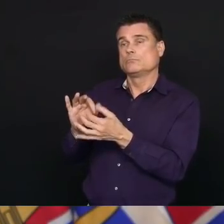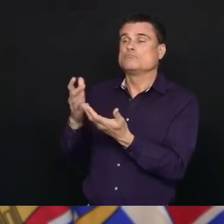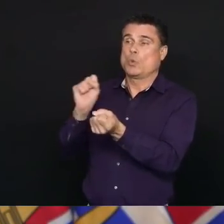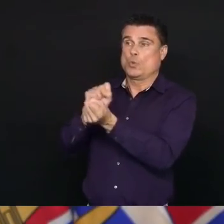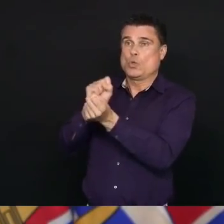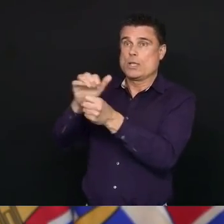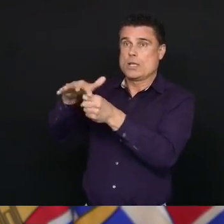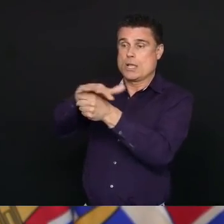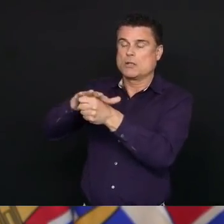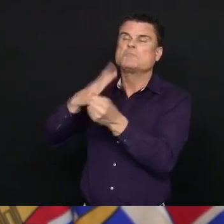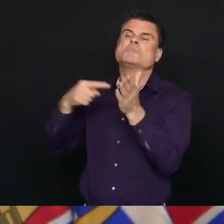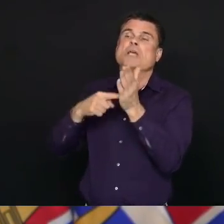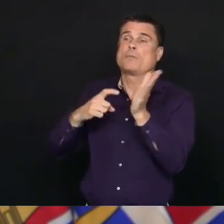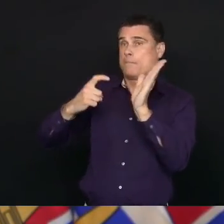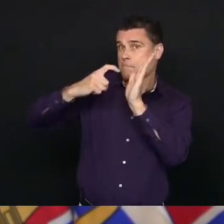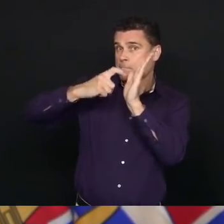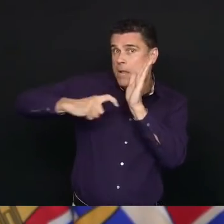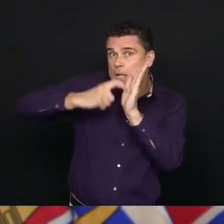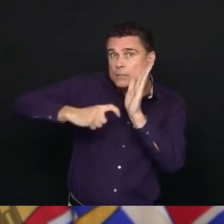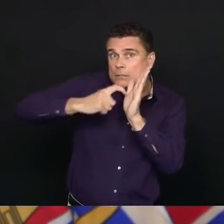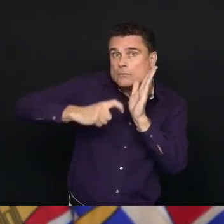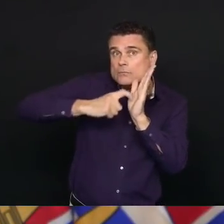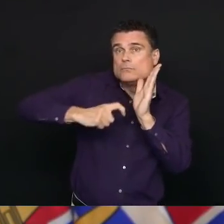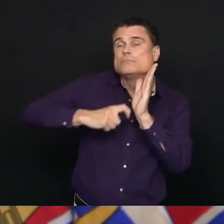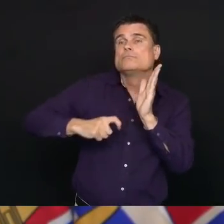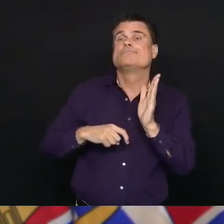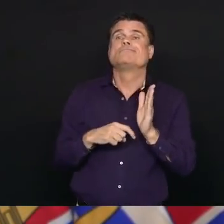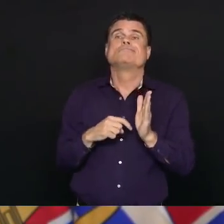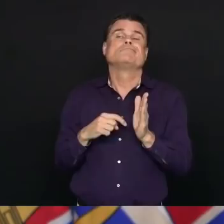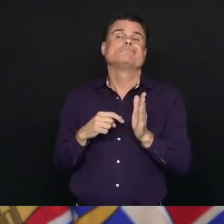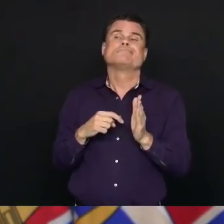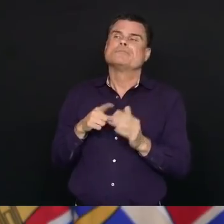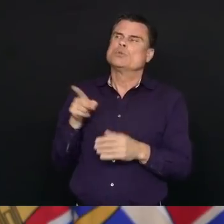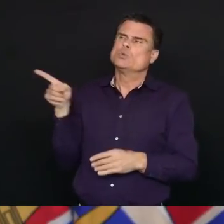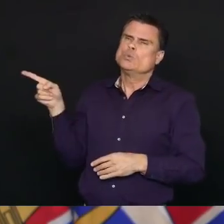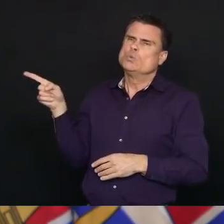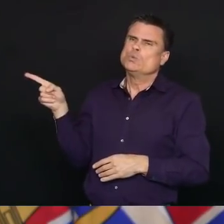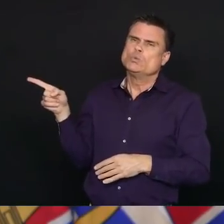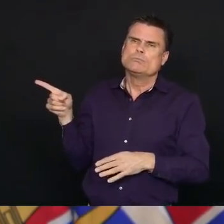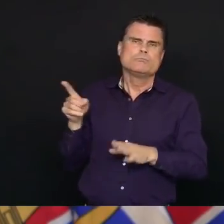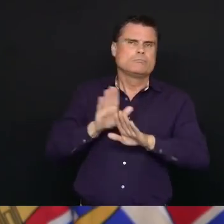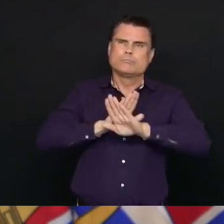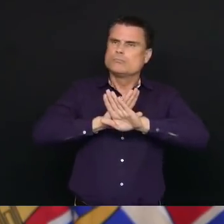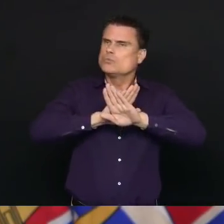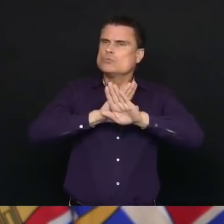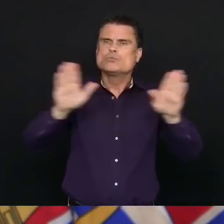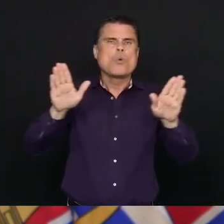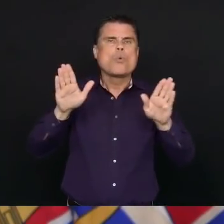and mining sites. You've obviously set a number of times do not go to small towns or remote communities.